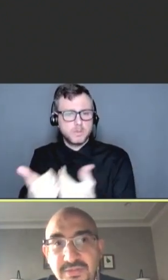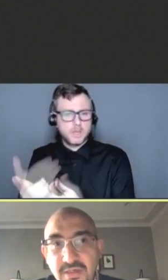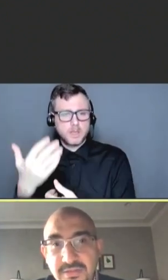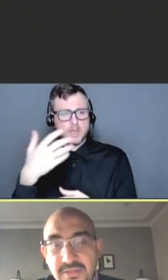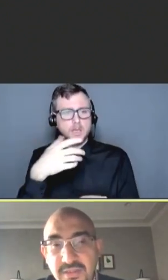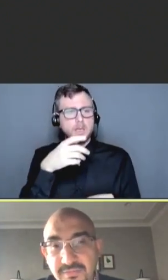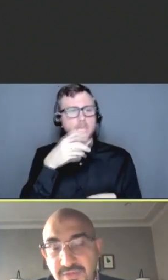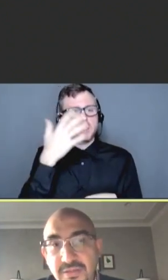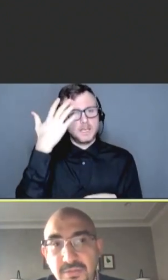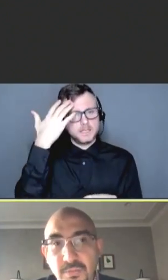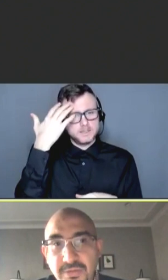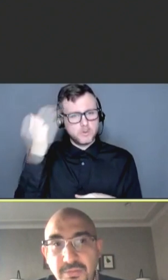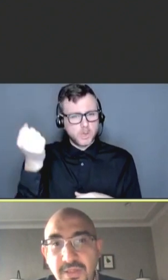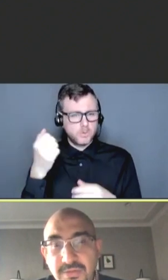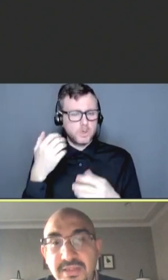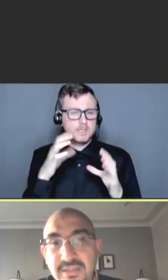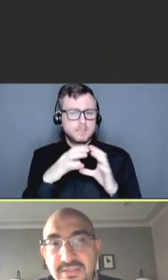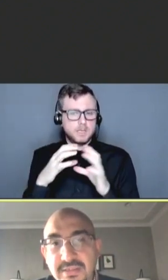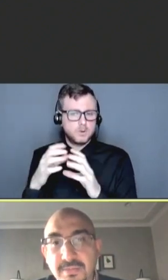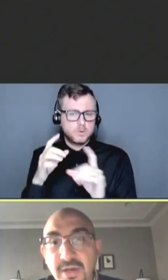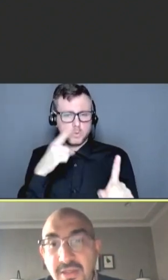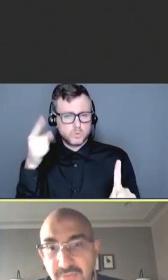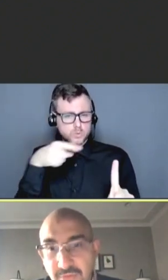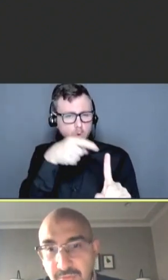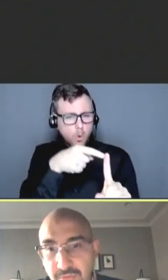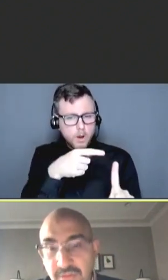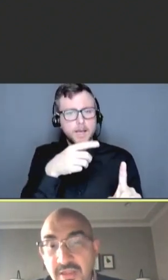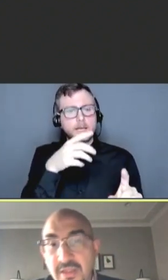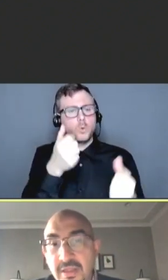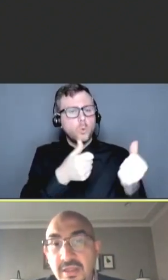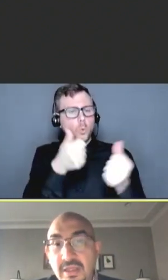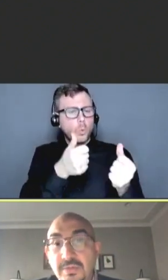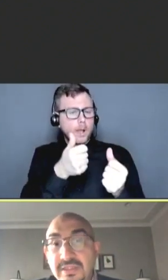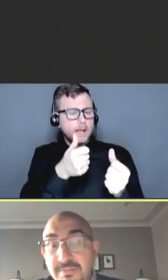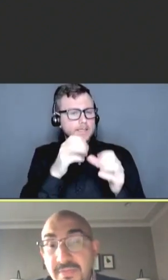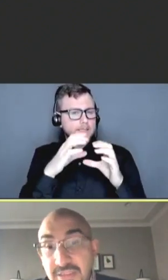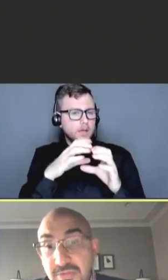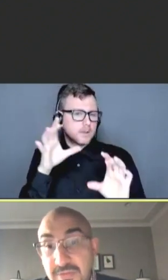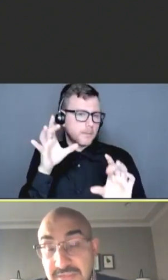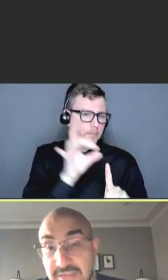targeted -- in a targeted way to isolate the cells that bind to the Omicron. And we did manage to see